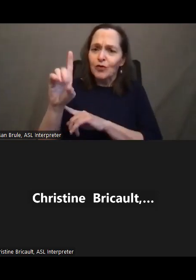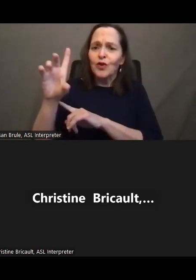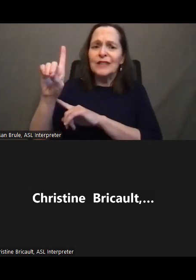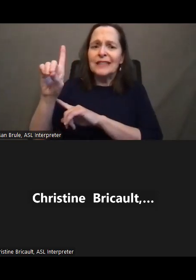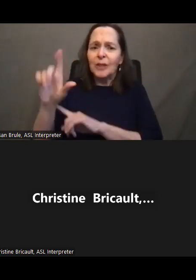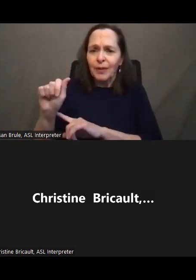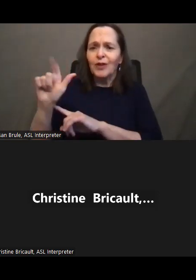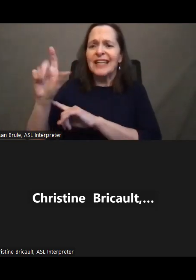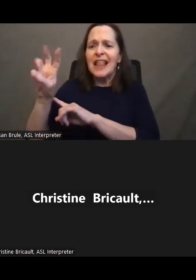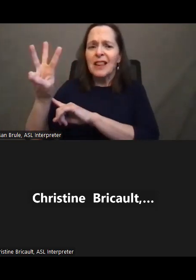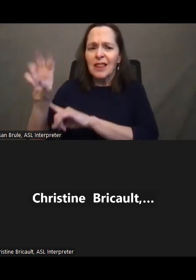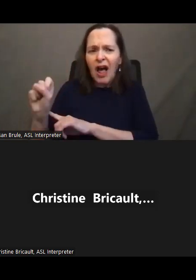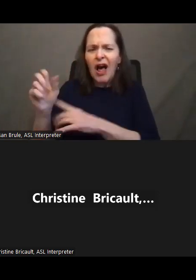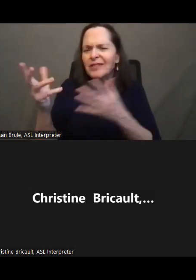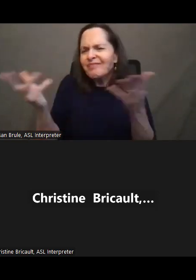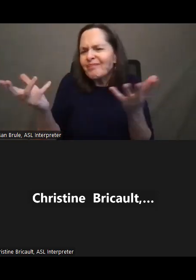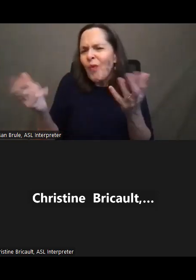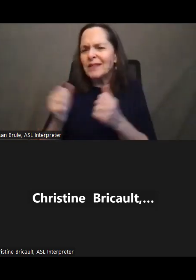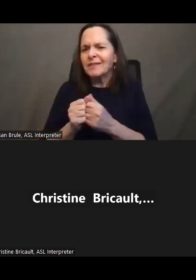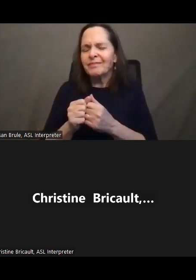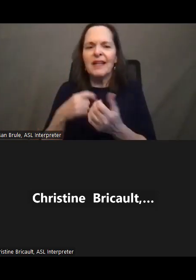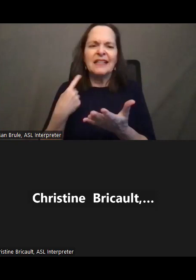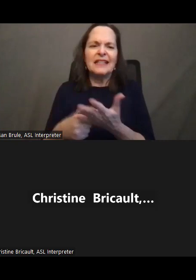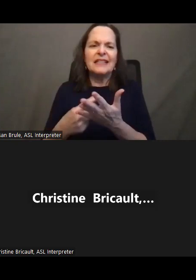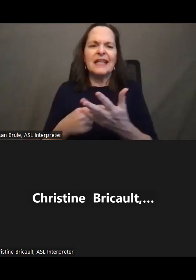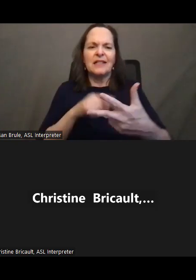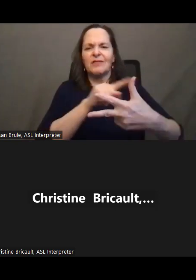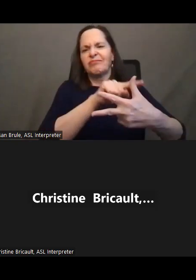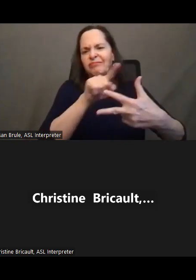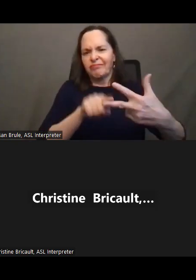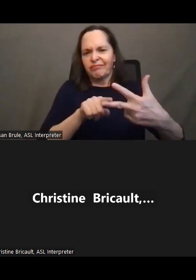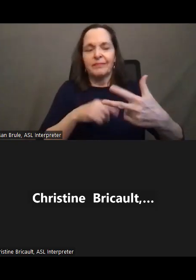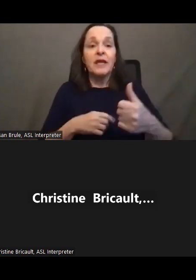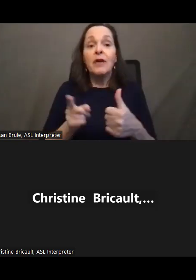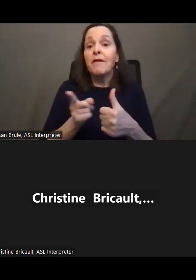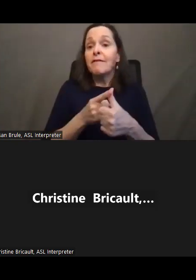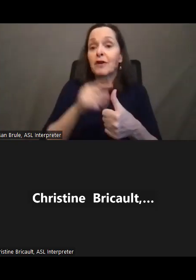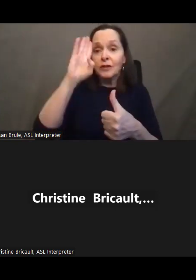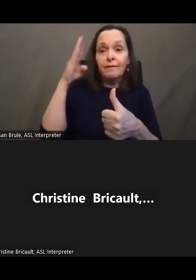At first I like to talk about Section 504 of the Rehabilitation Act, 1973.